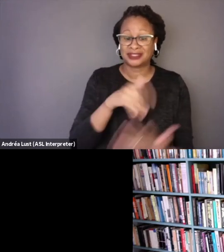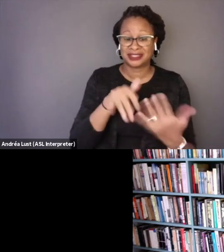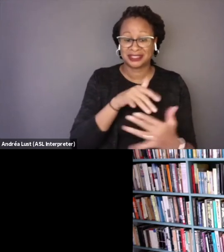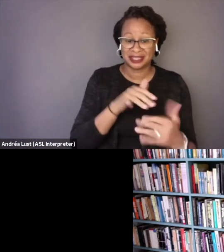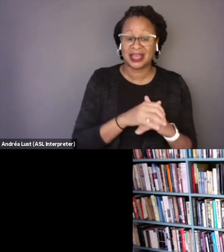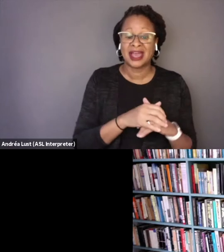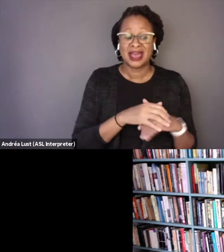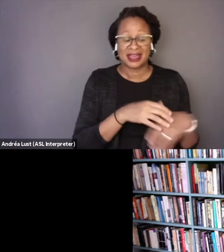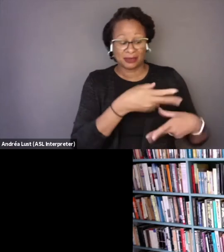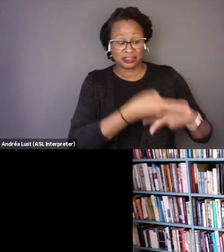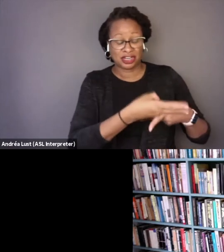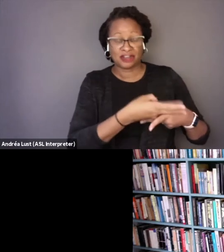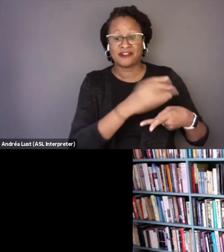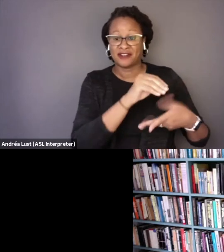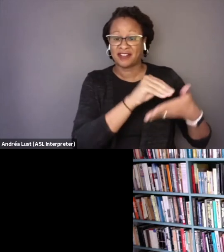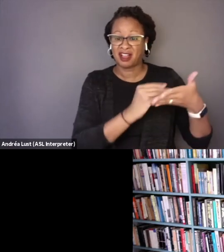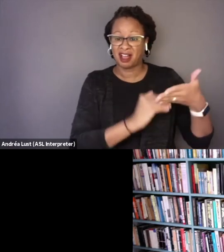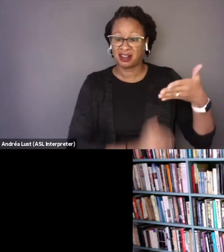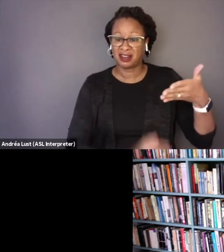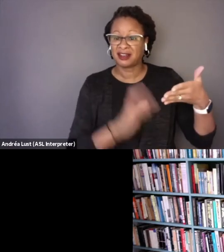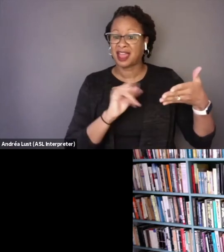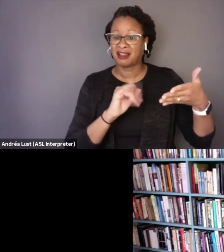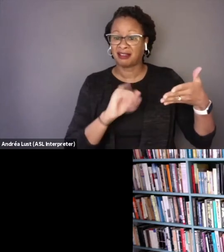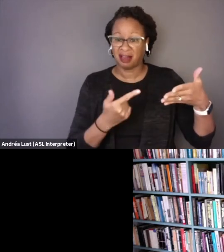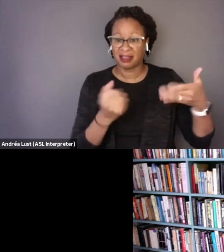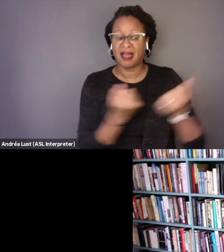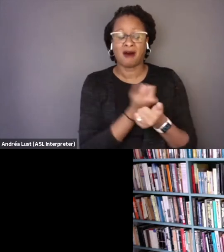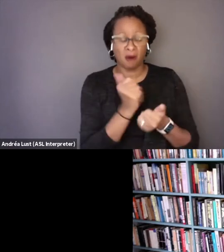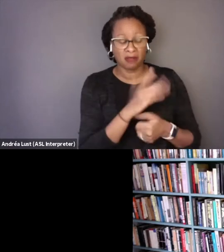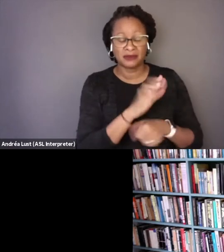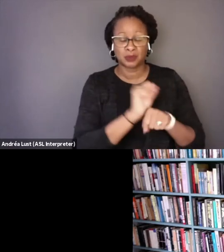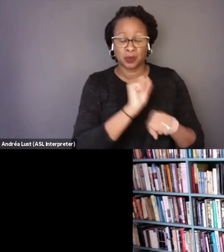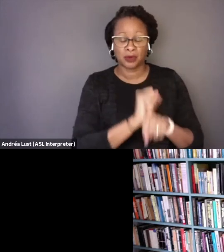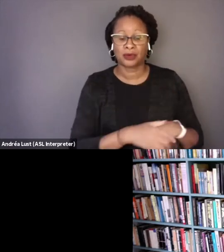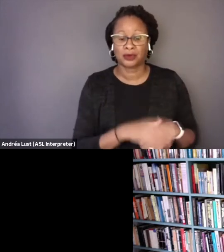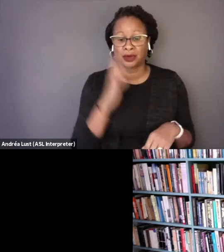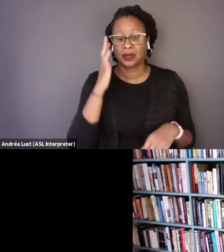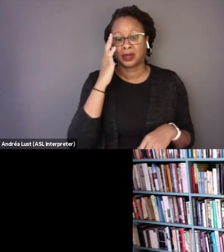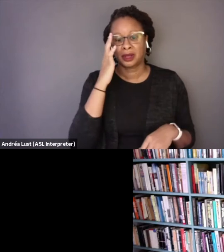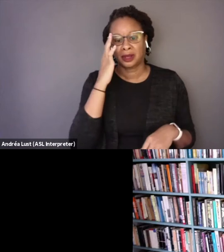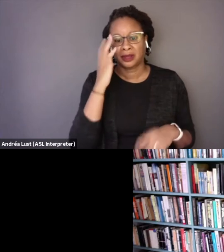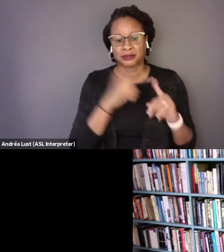and cataloging all of Cousteau's work to explore the archive.